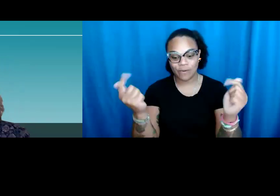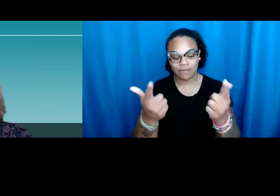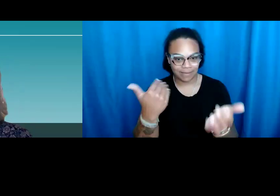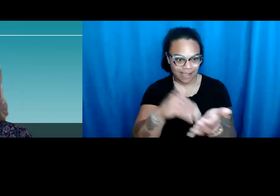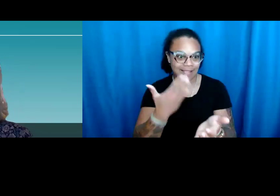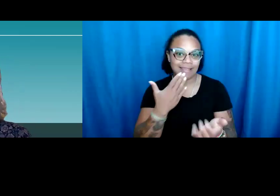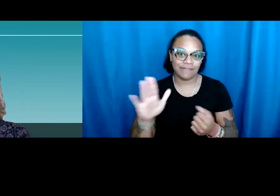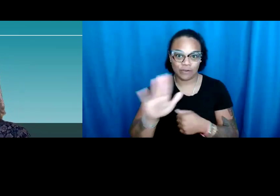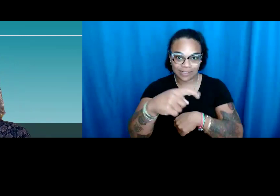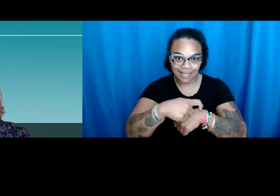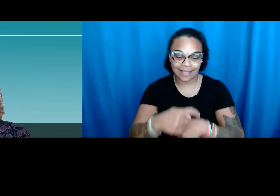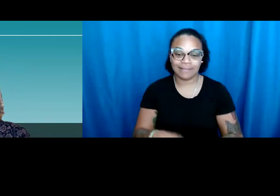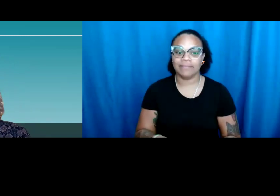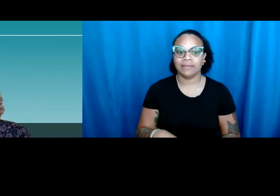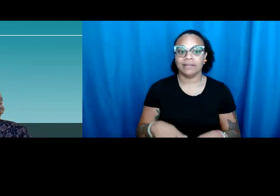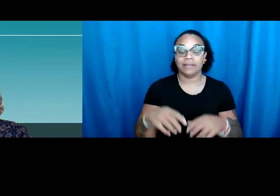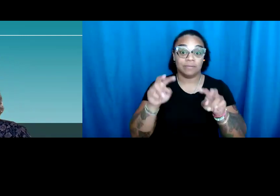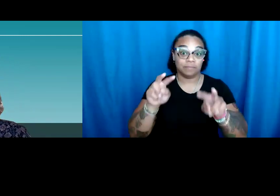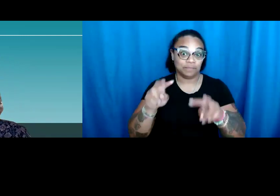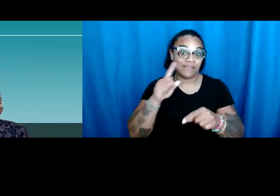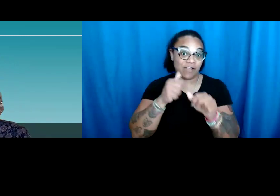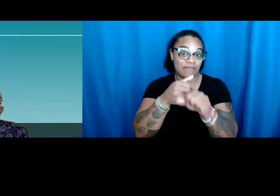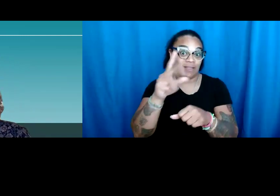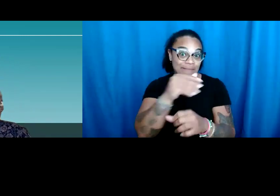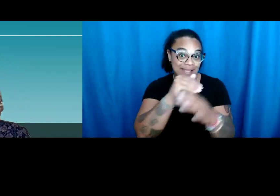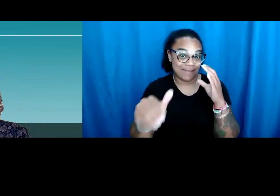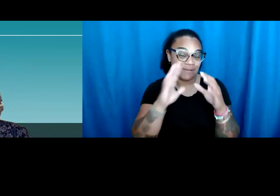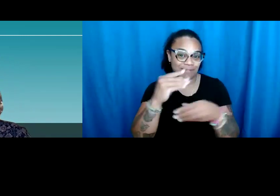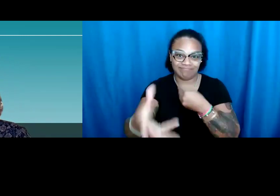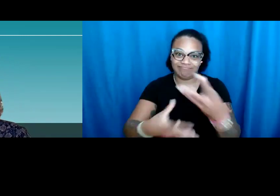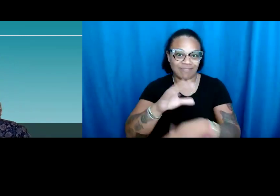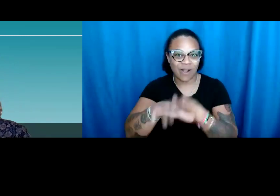Watch out for the follow up e mail that will give you the links that you need.